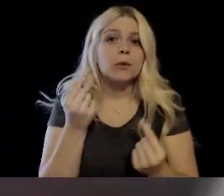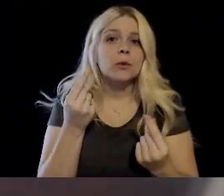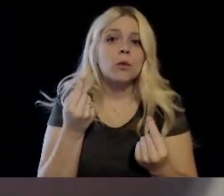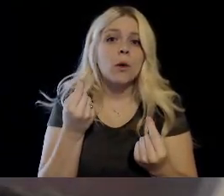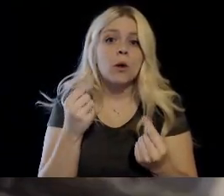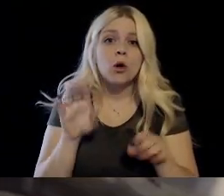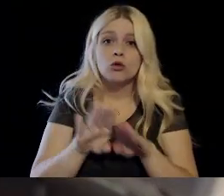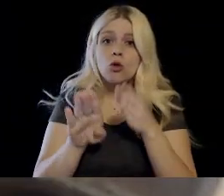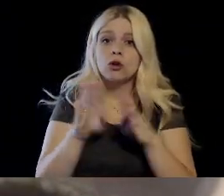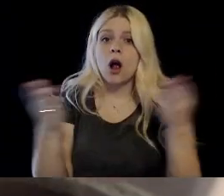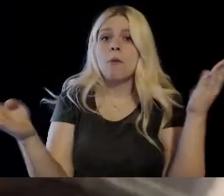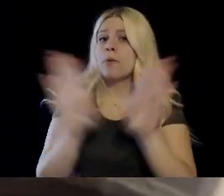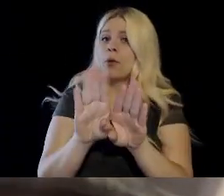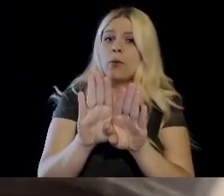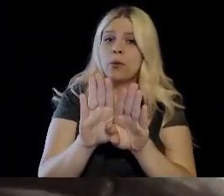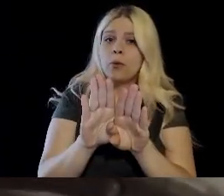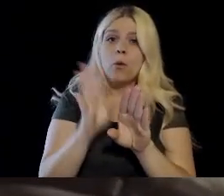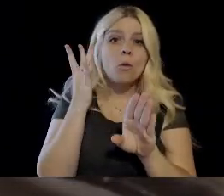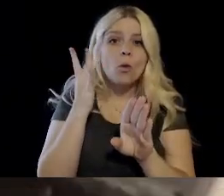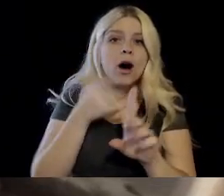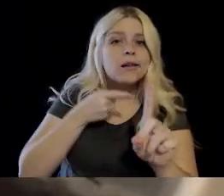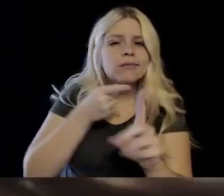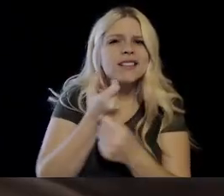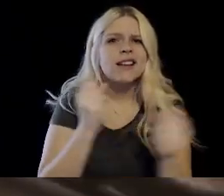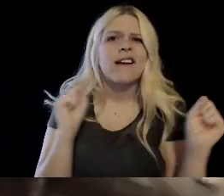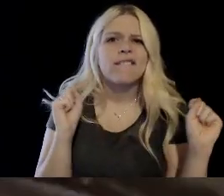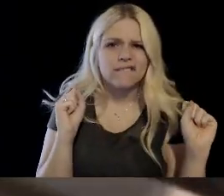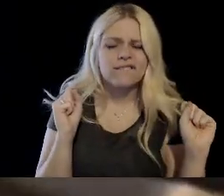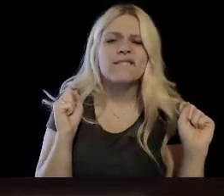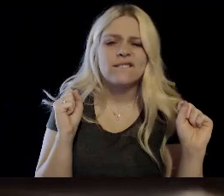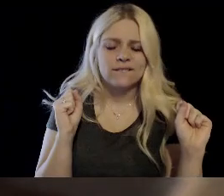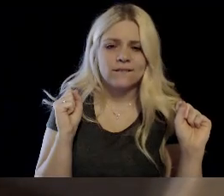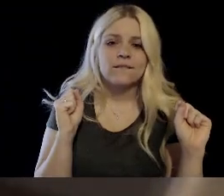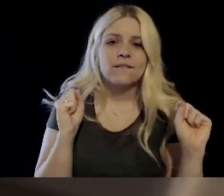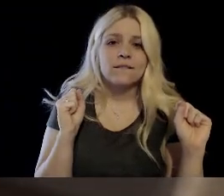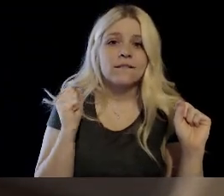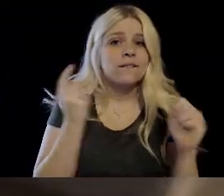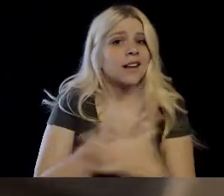that everything is really safe. And then, because bears are dangerous animals, we make